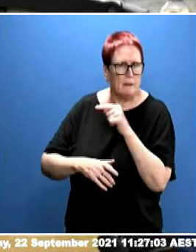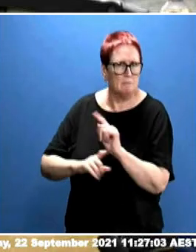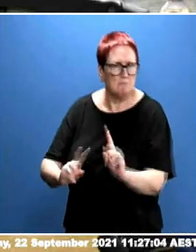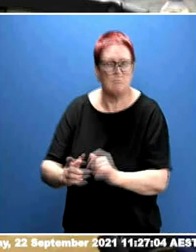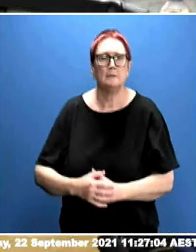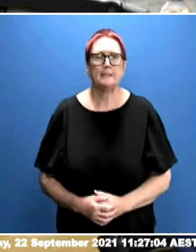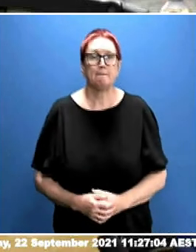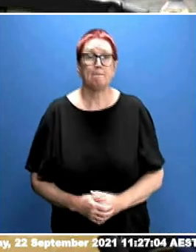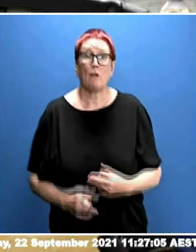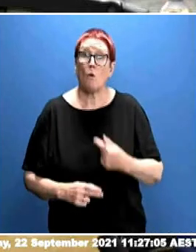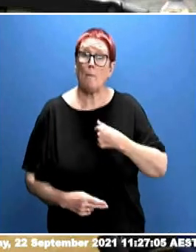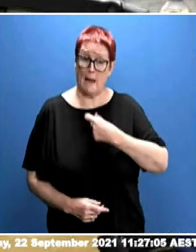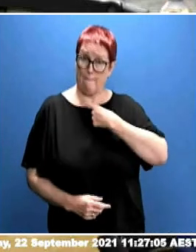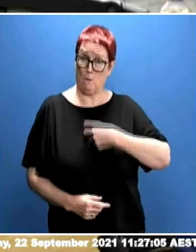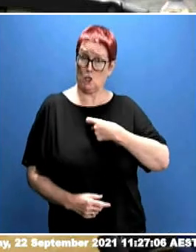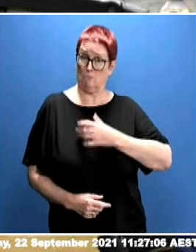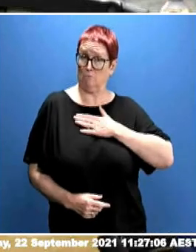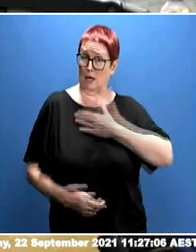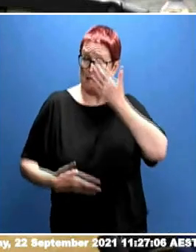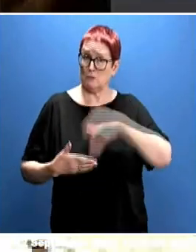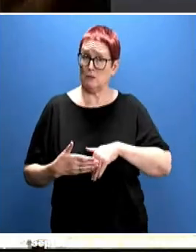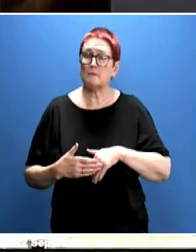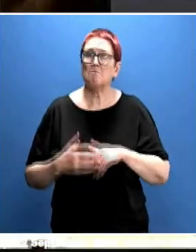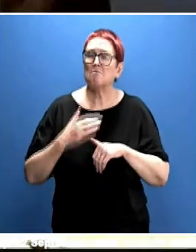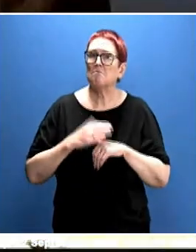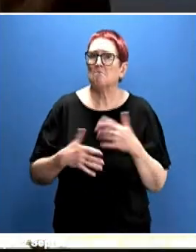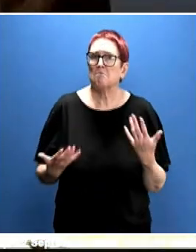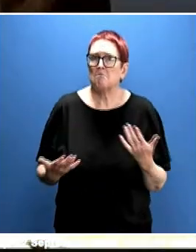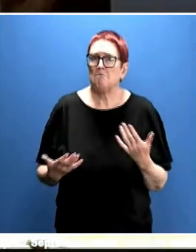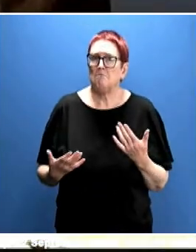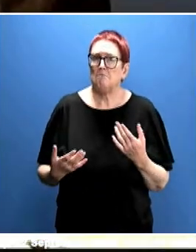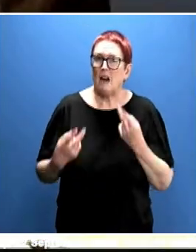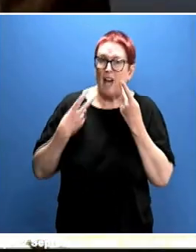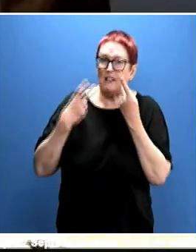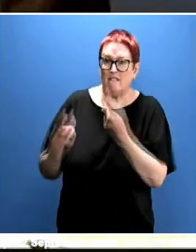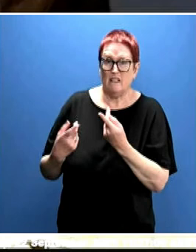On a personal level, I haven't been to Kath French,